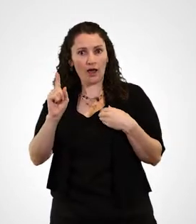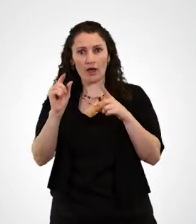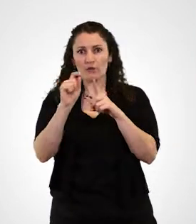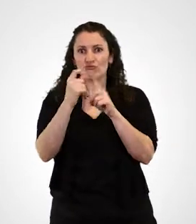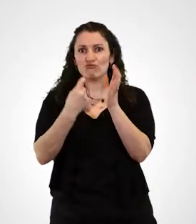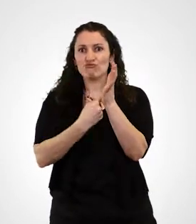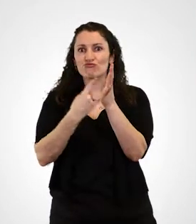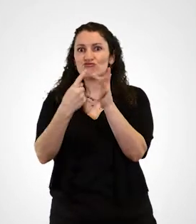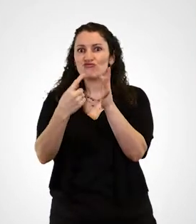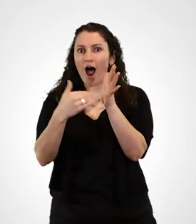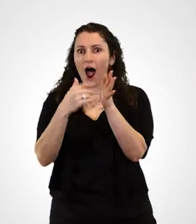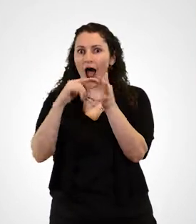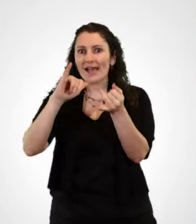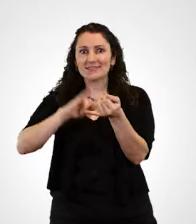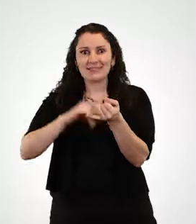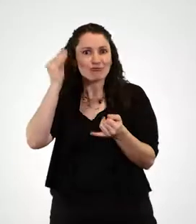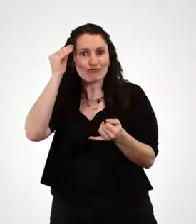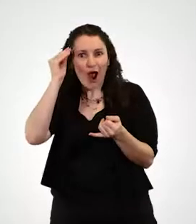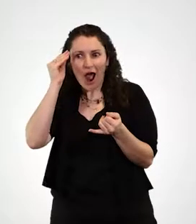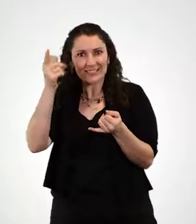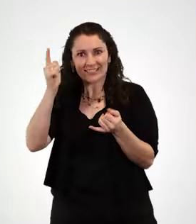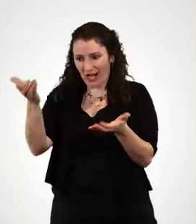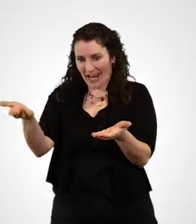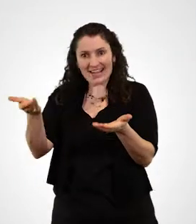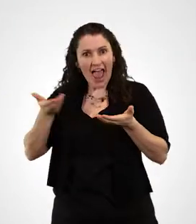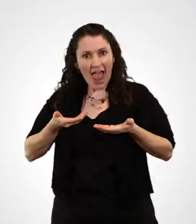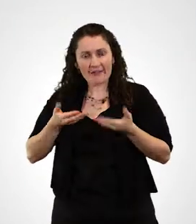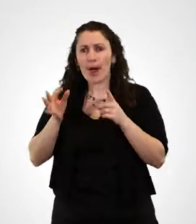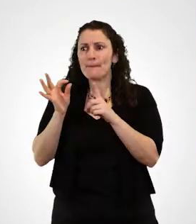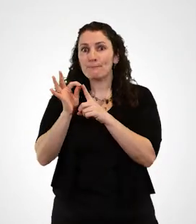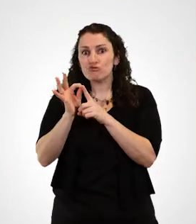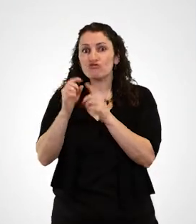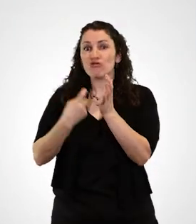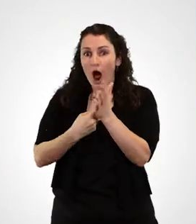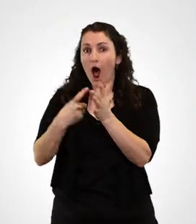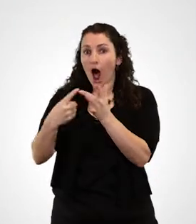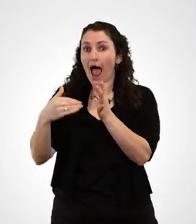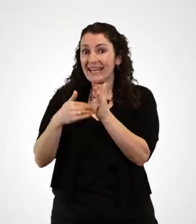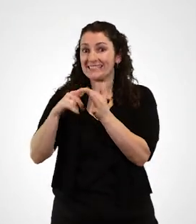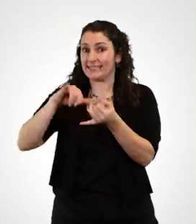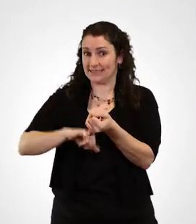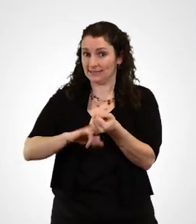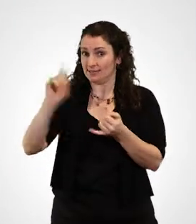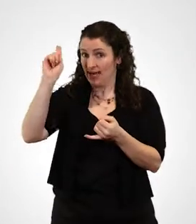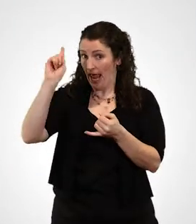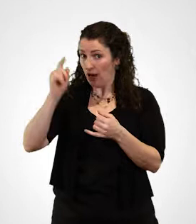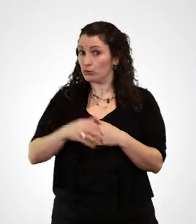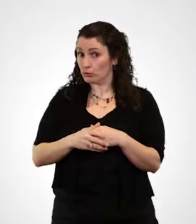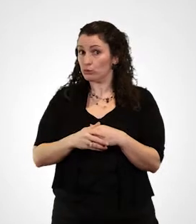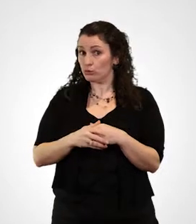gave us prizes today at school -- CHILD: Are they at home?